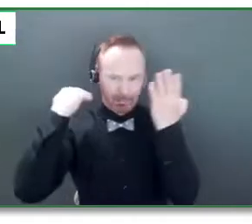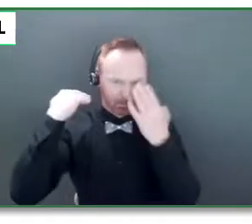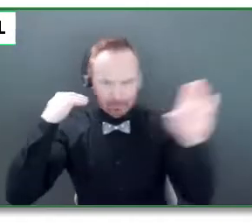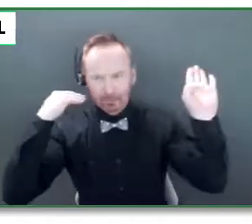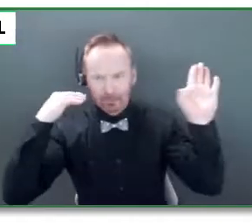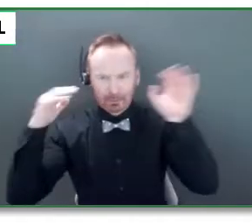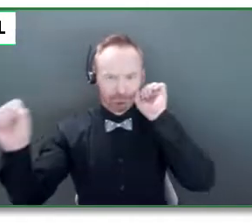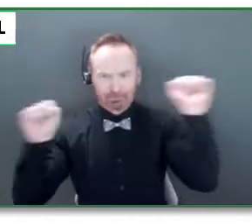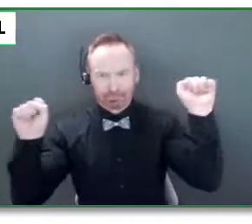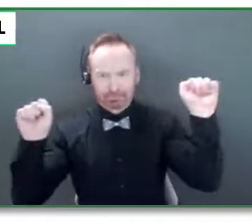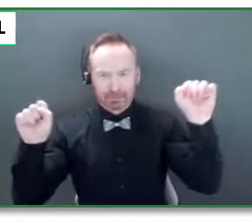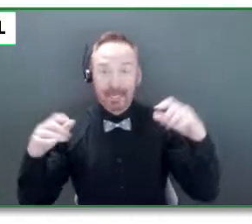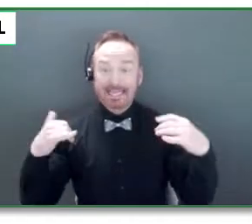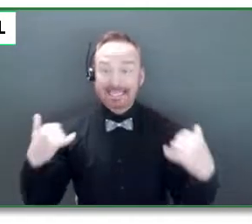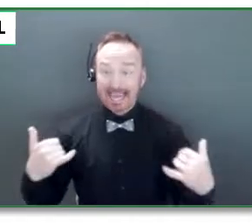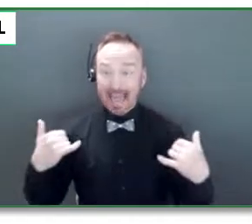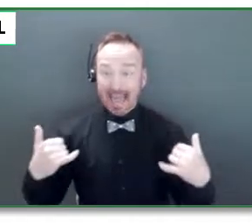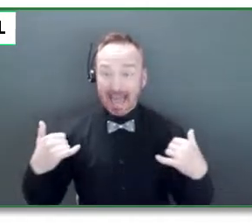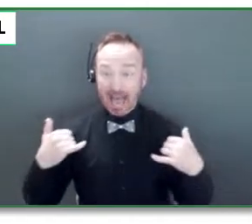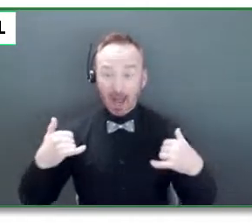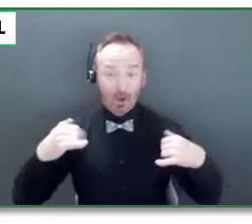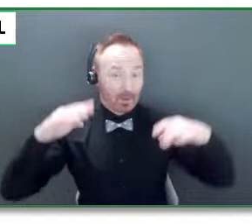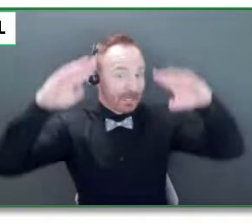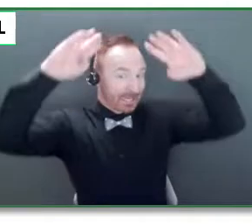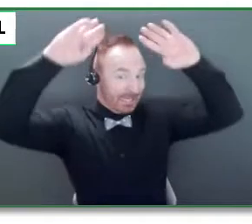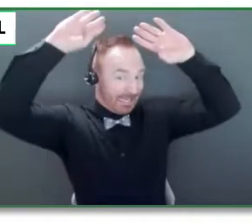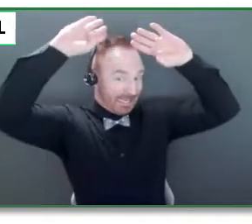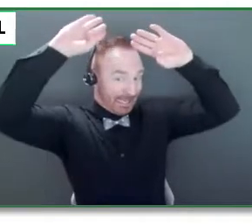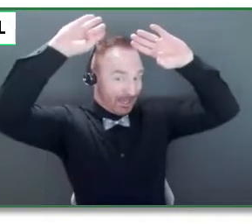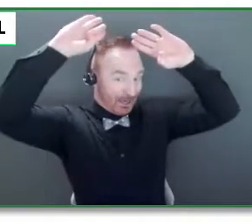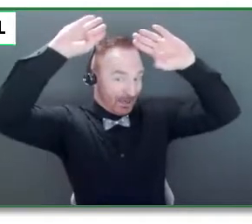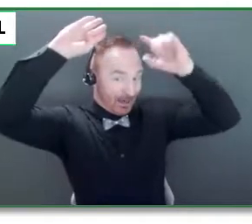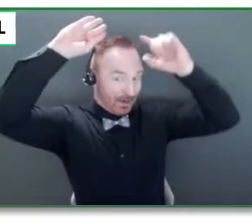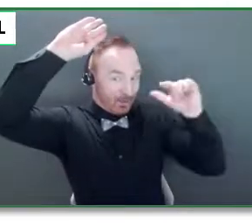green at the top and blue at the bottom. Um